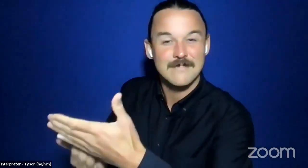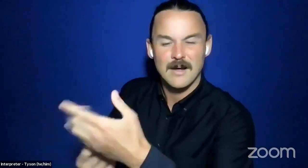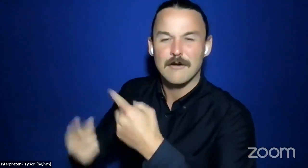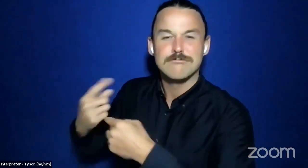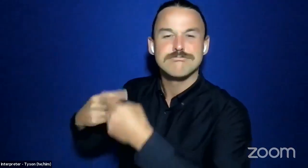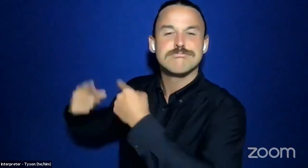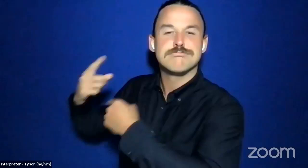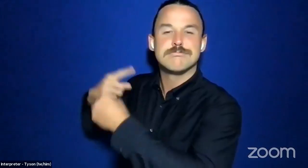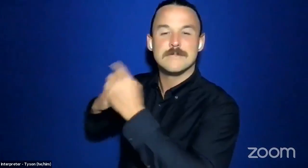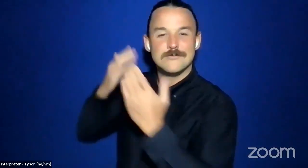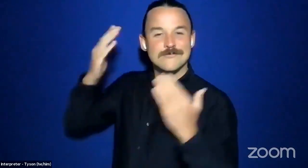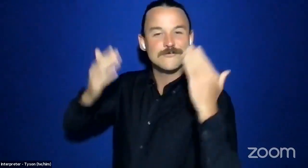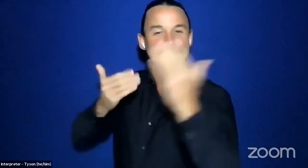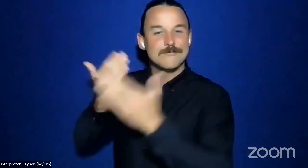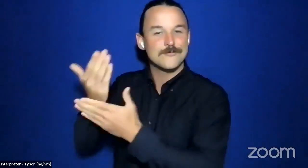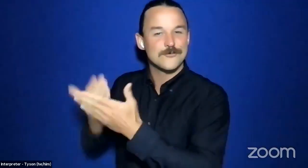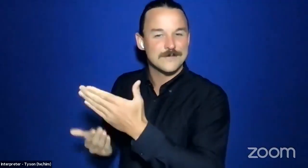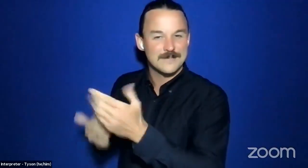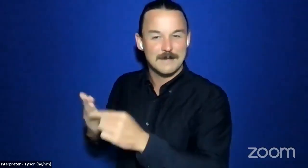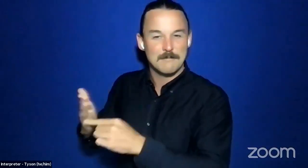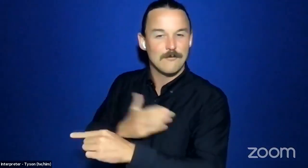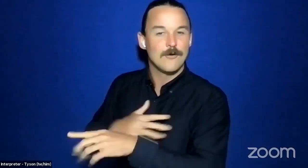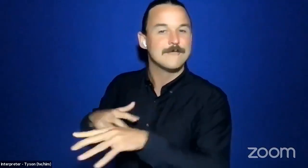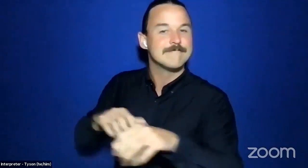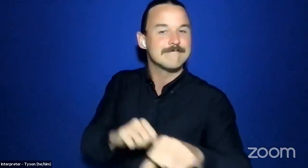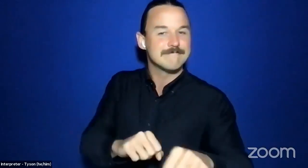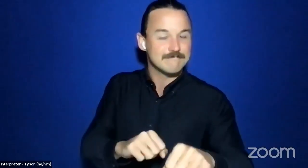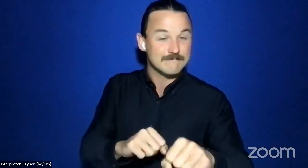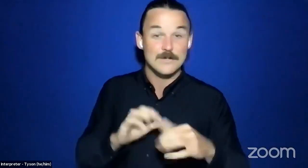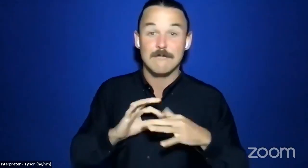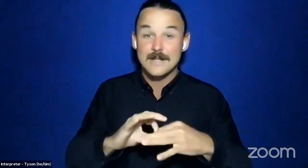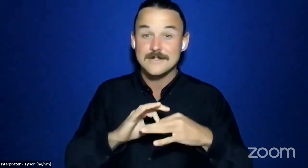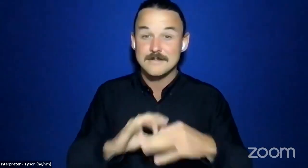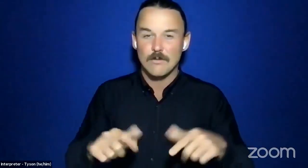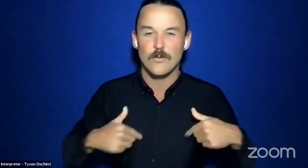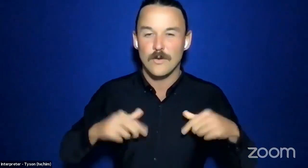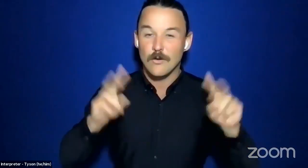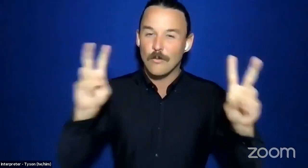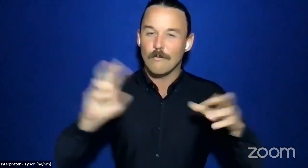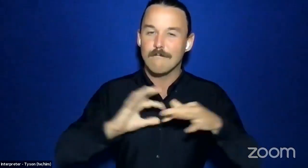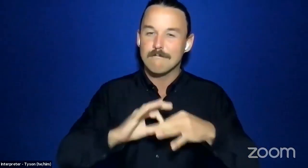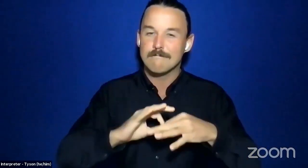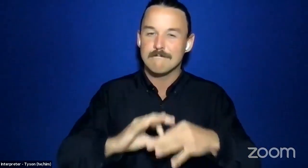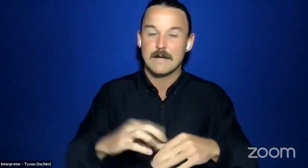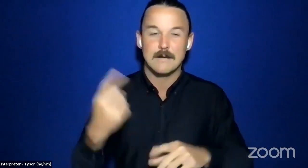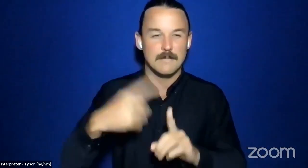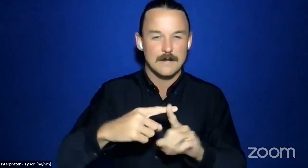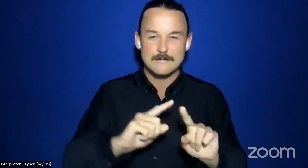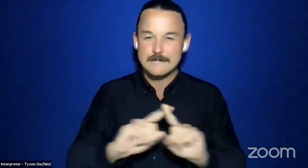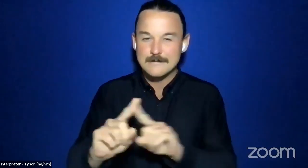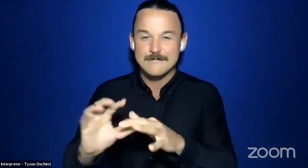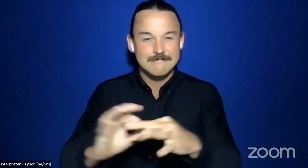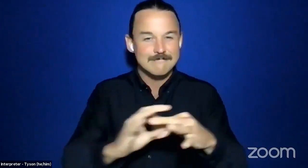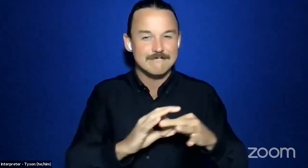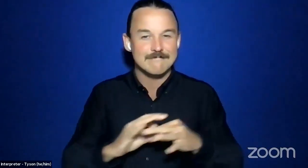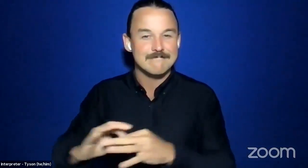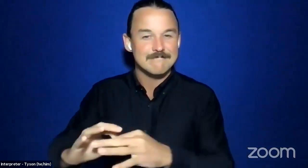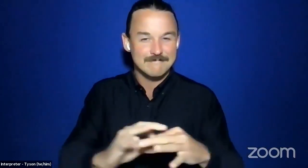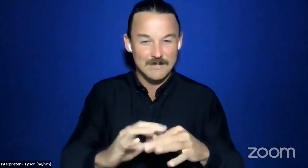that grade back to is dreaming intimate relationships. that week that we call connectedness and the that we call connectedness and the intimate interrelated